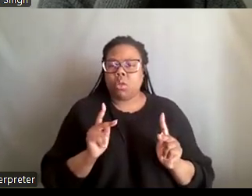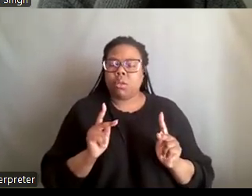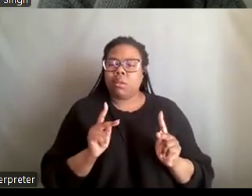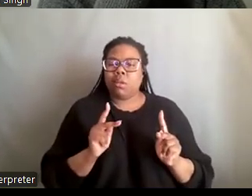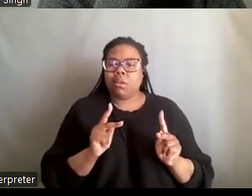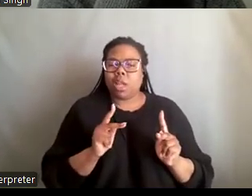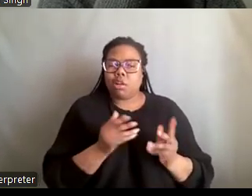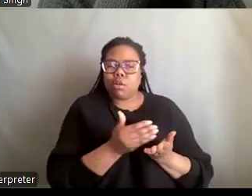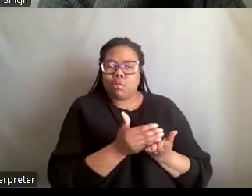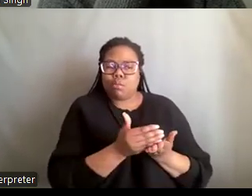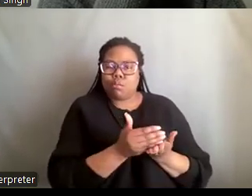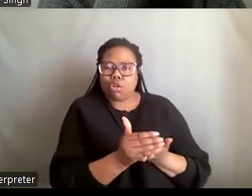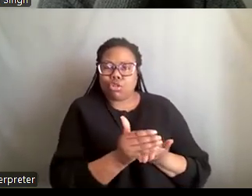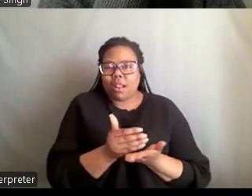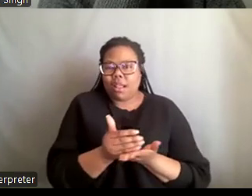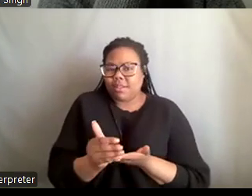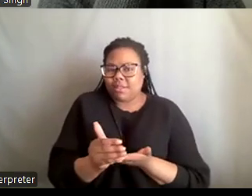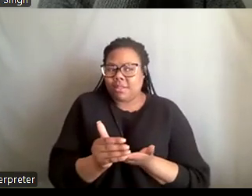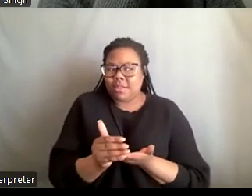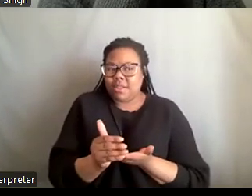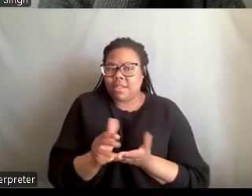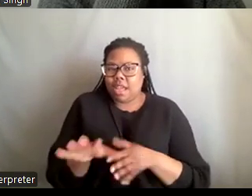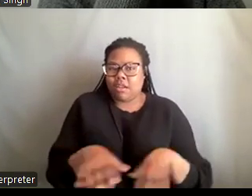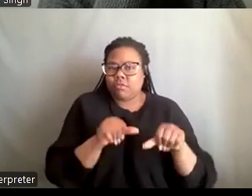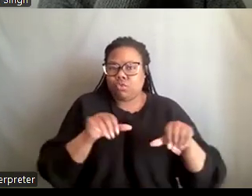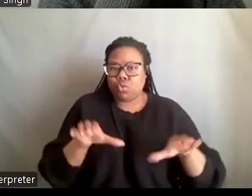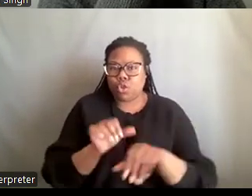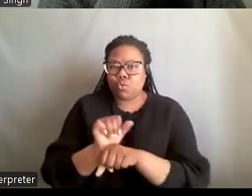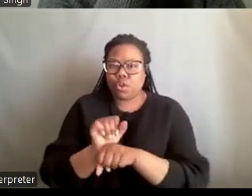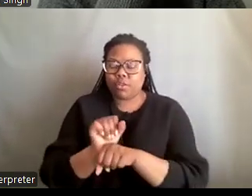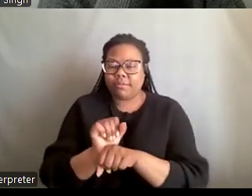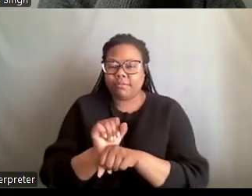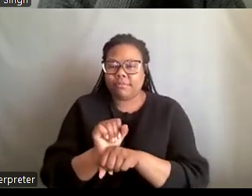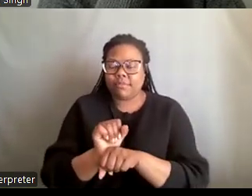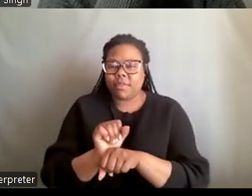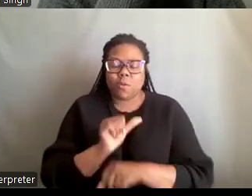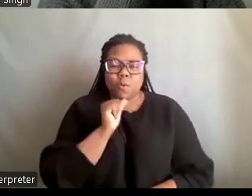marginalized, who are doing this, who don't have the